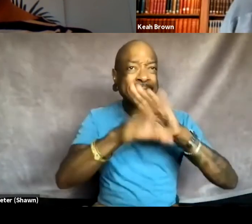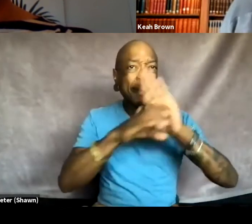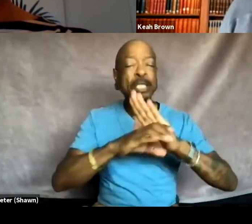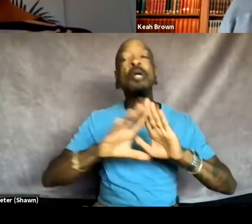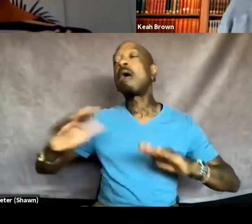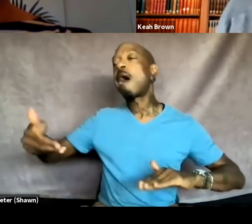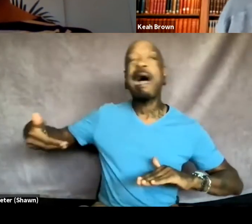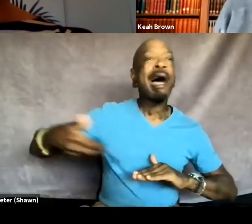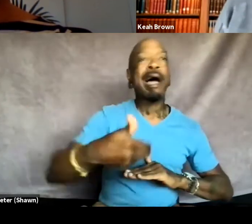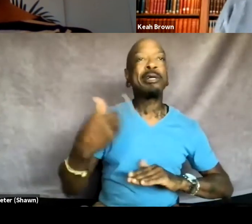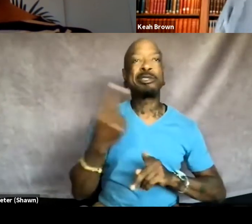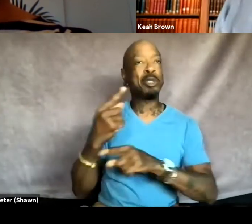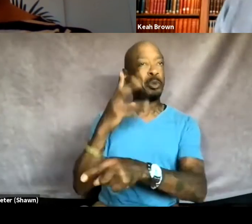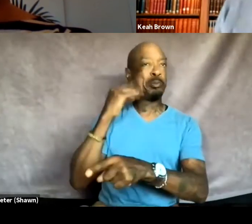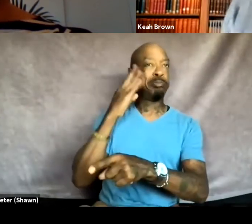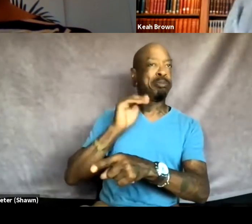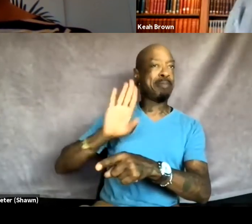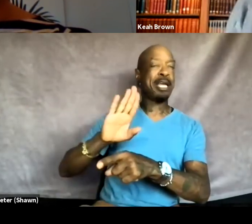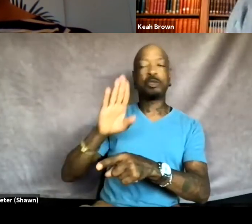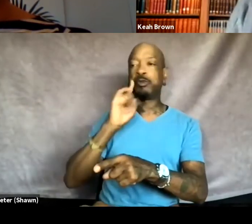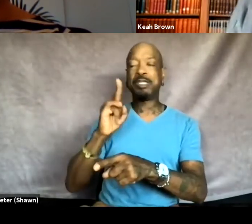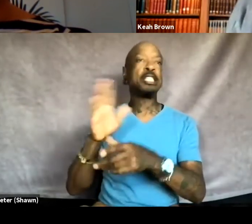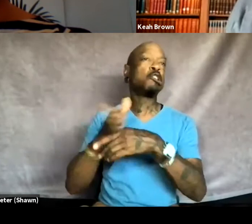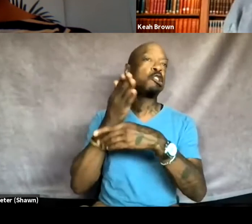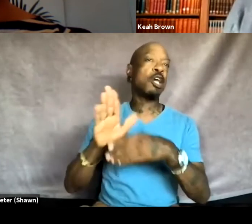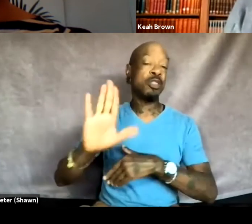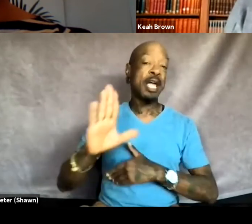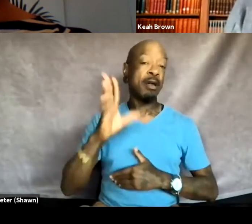hire somebody to give you their expertise, because otherwise, you are going to run into